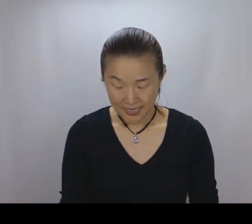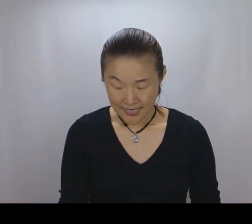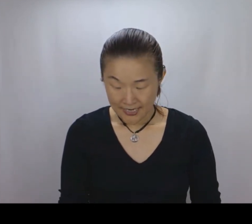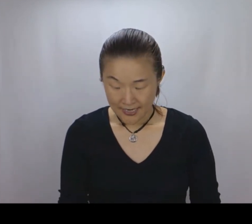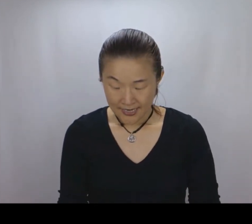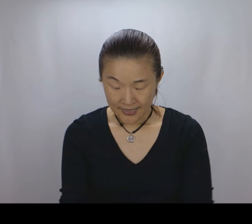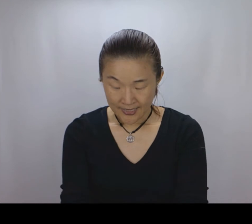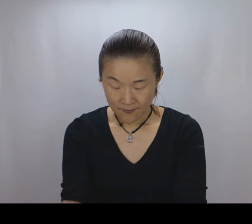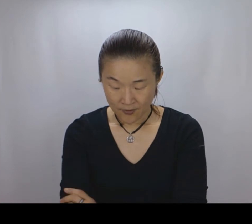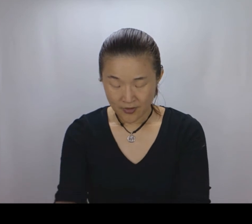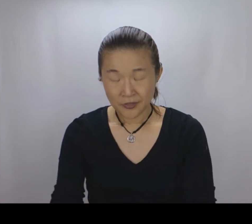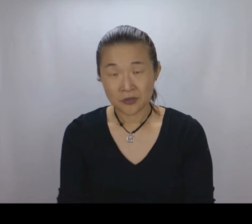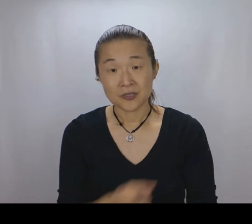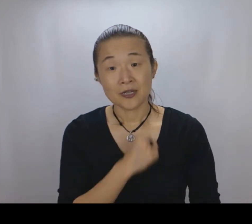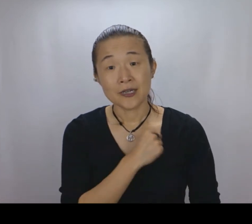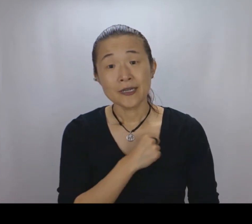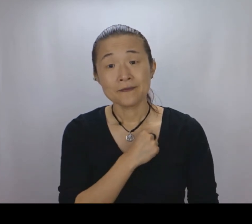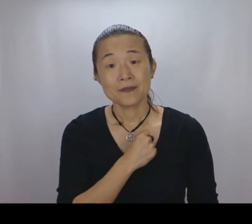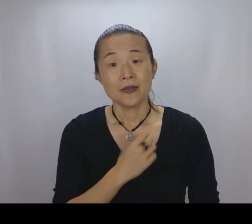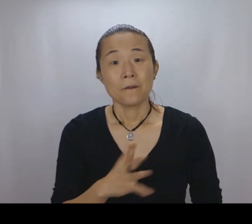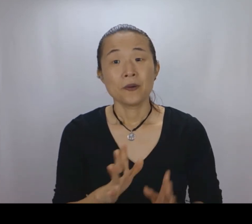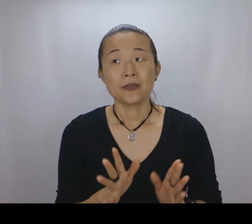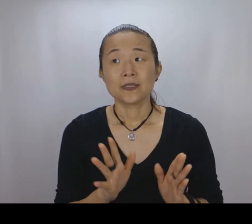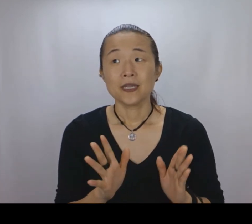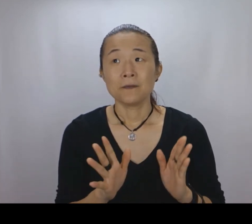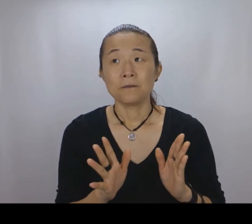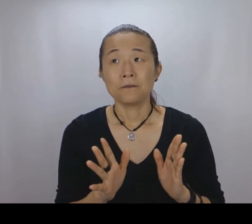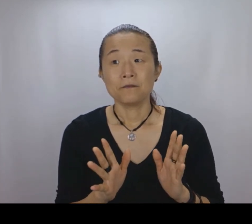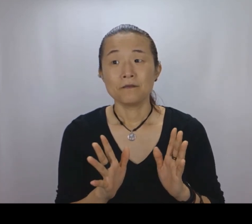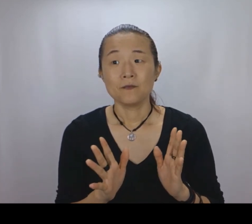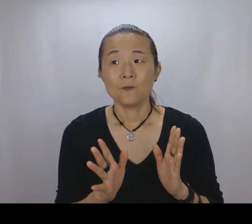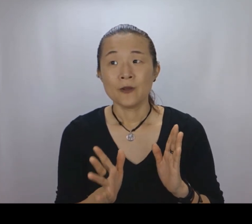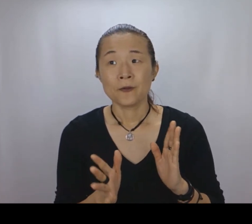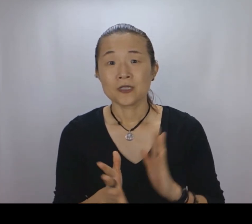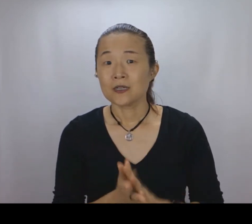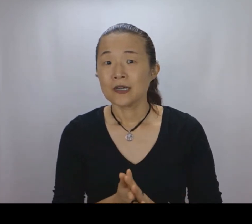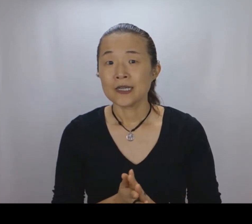And then you know sorry but if, if you're sorry,